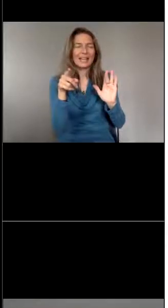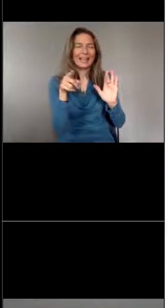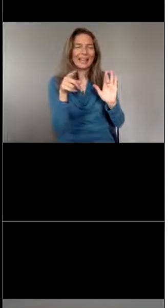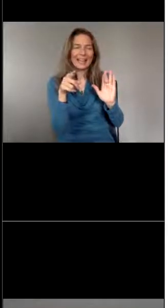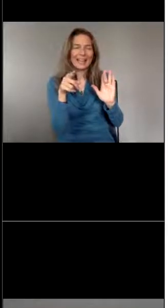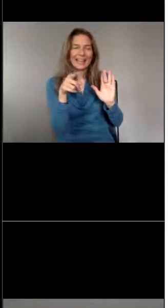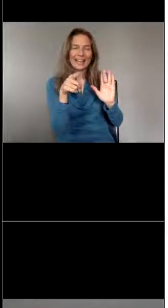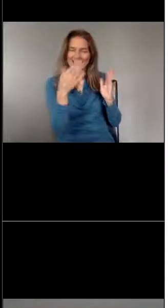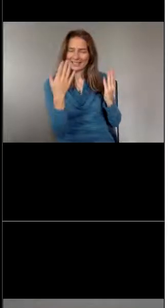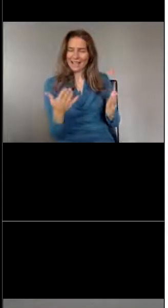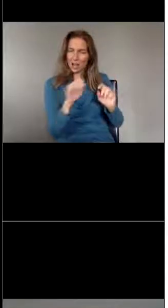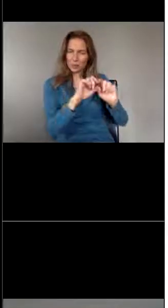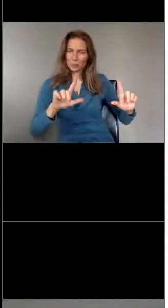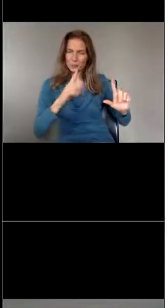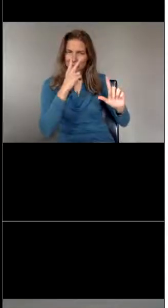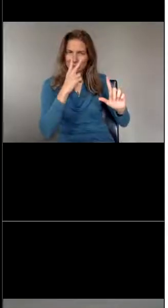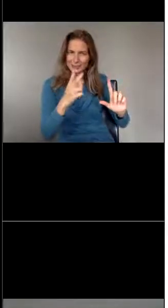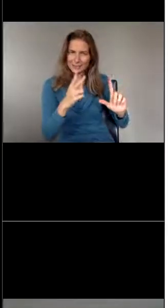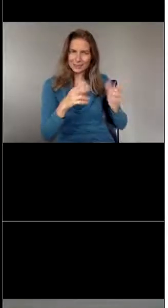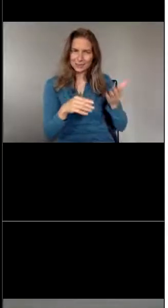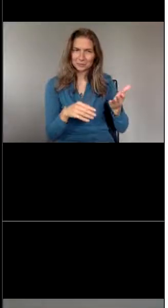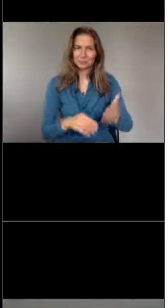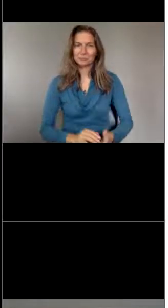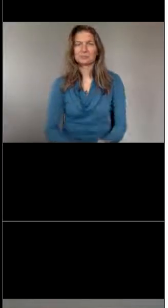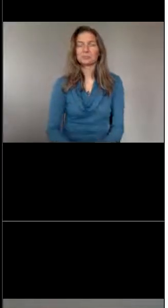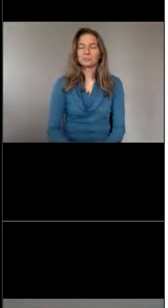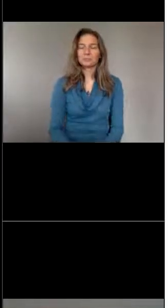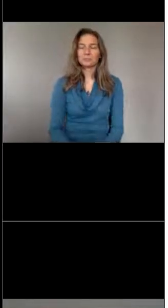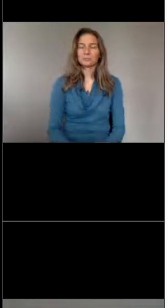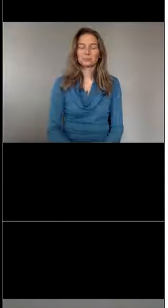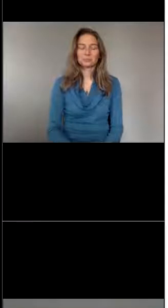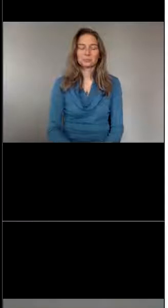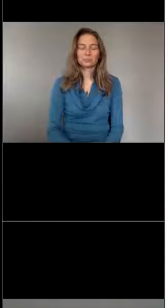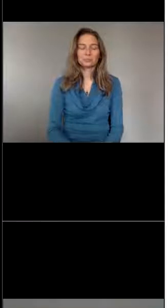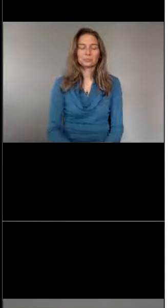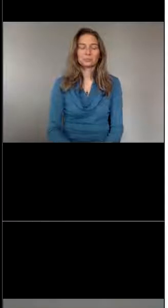First thing to say is that there is sign language interpretation